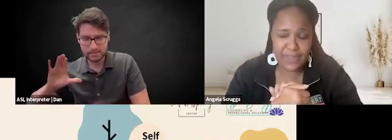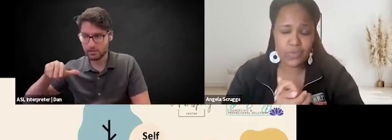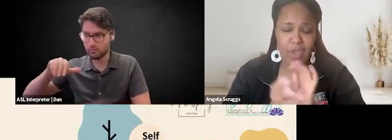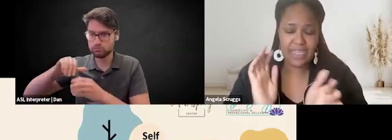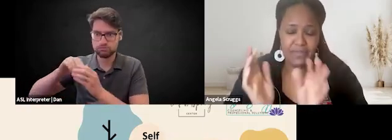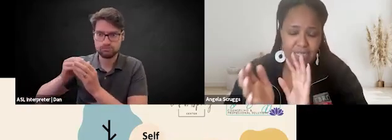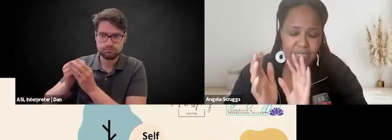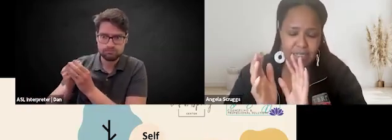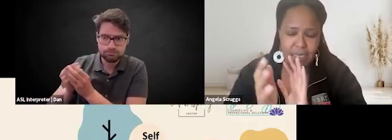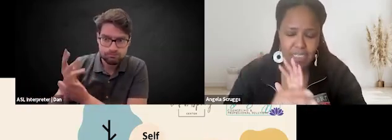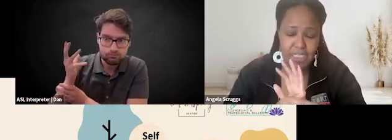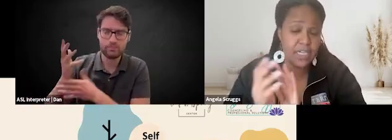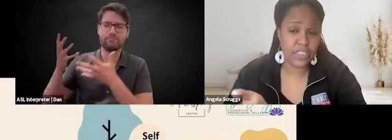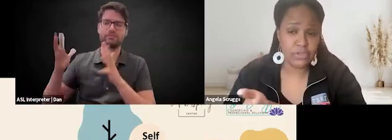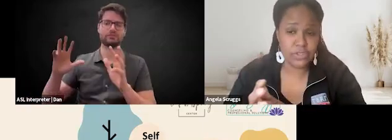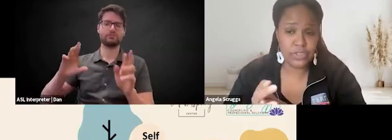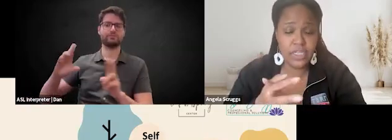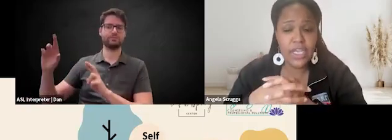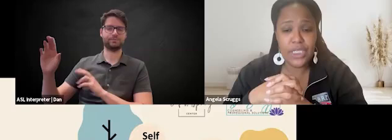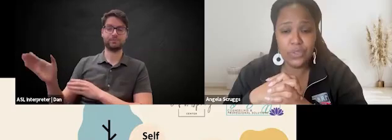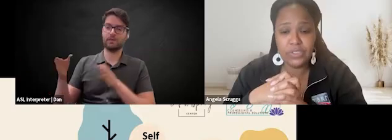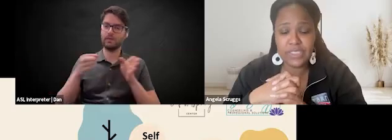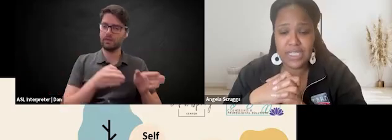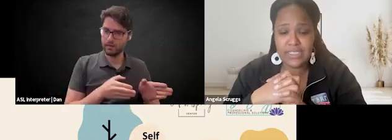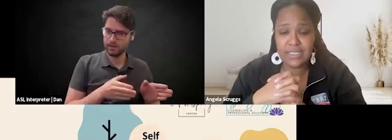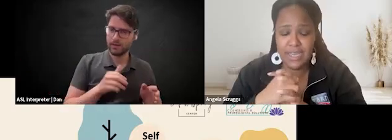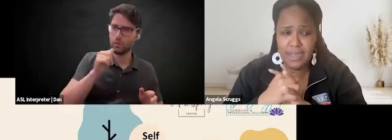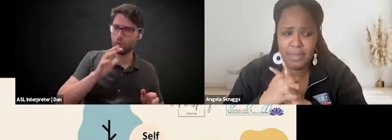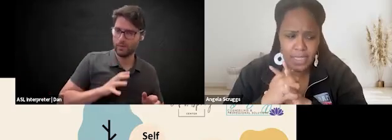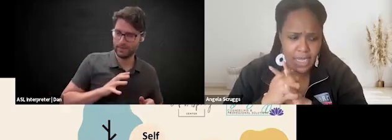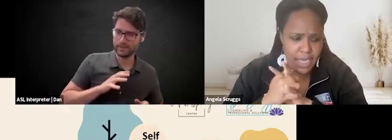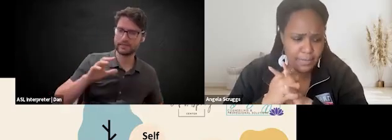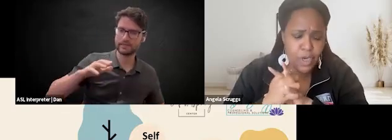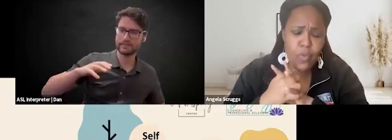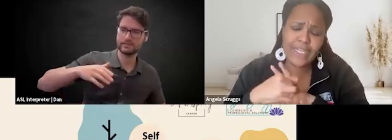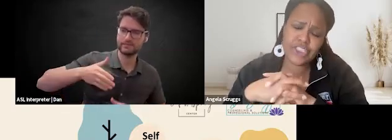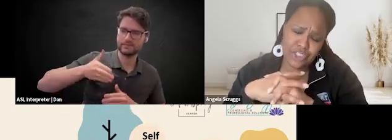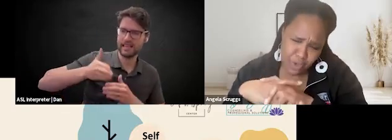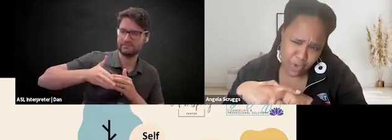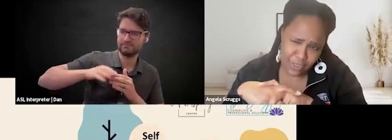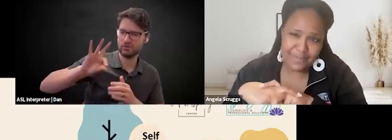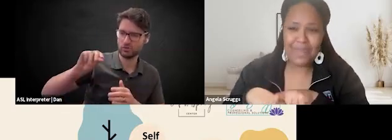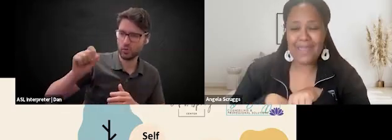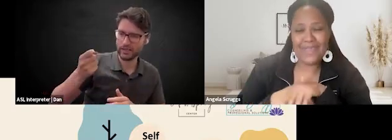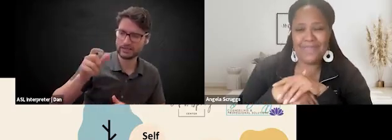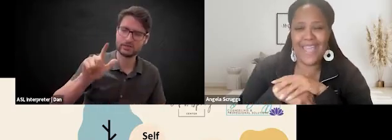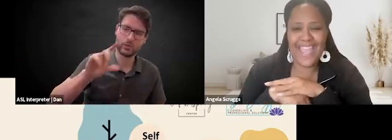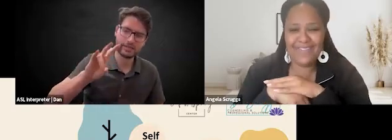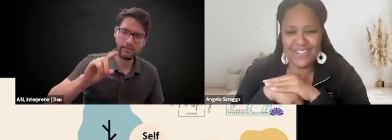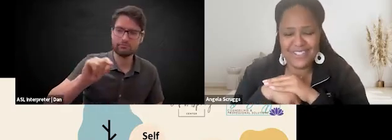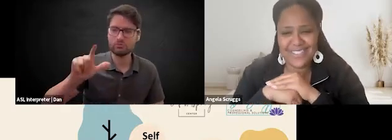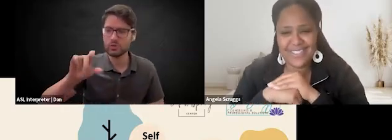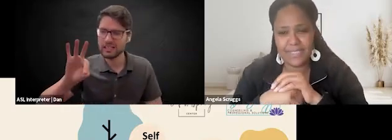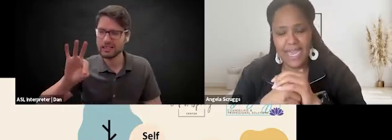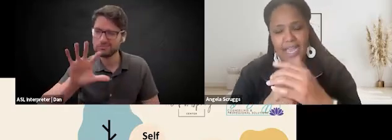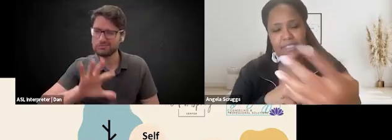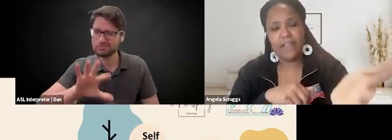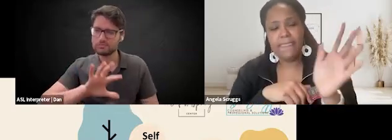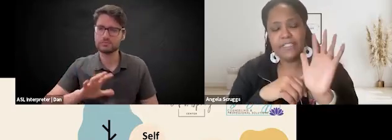So that's why even in young adulthood, you will see some, um... questionable, maybe, behaviors sometimes.